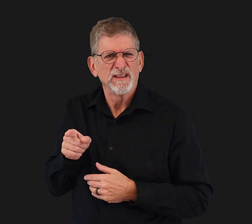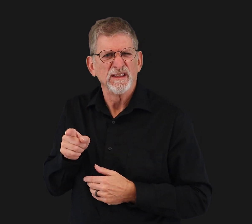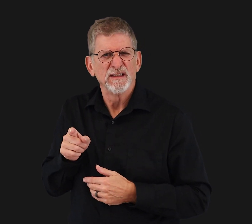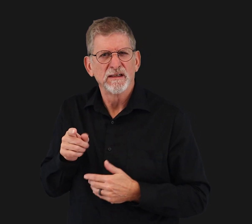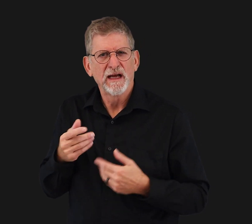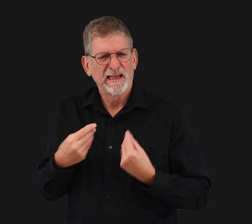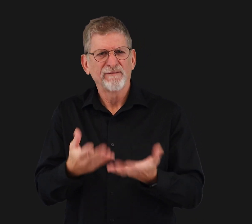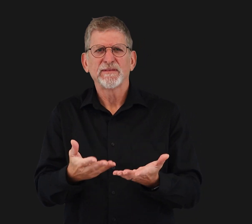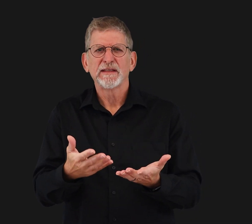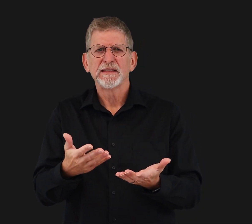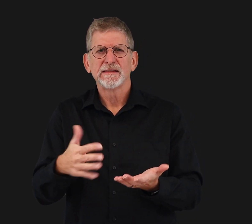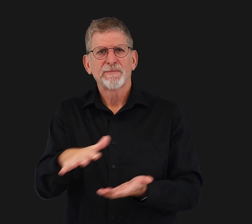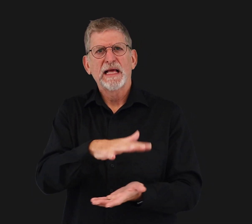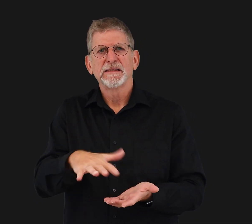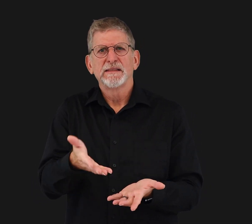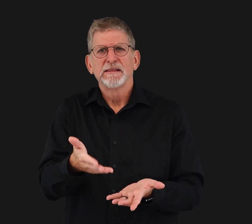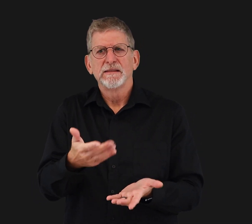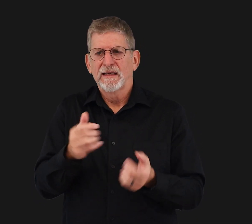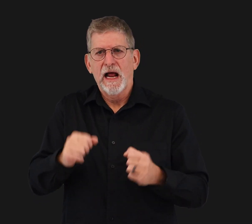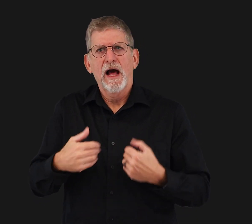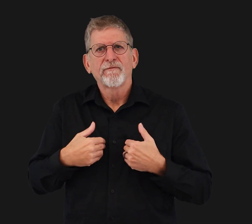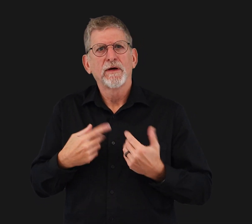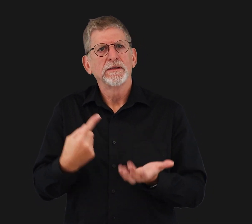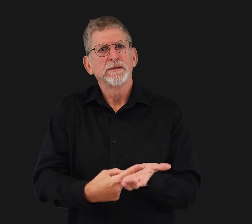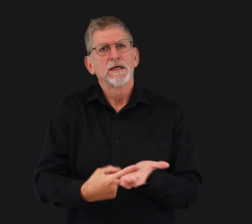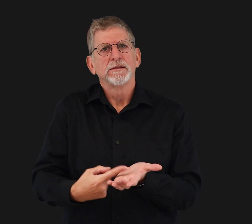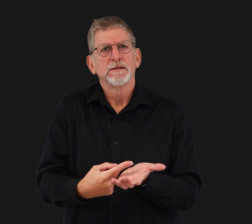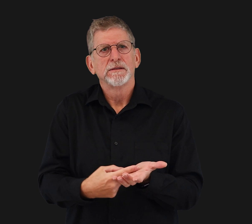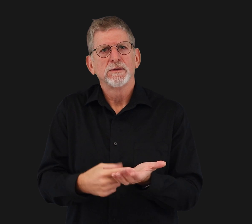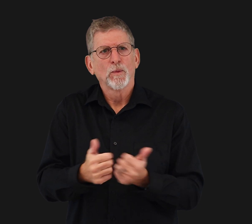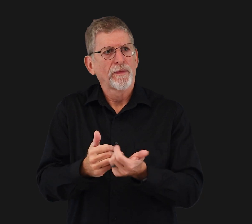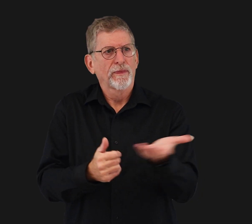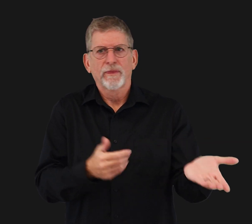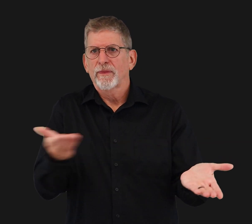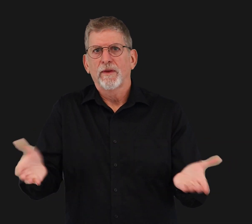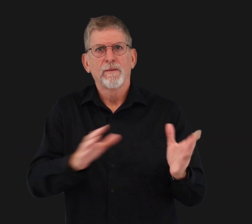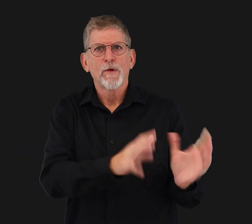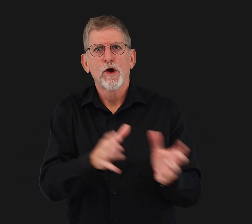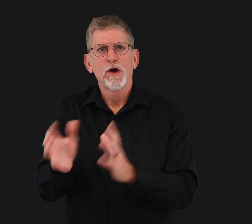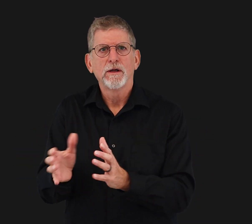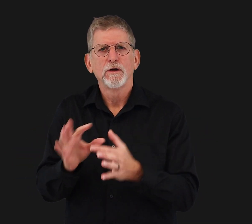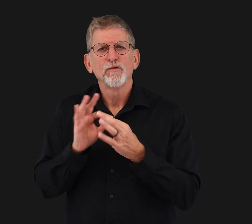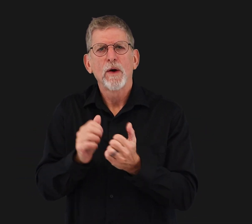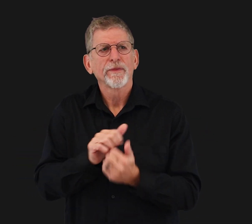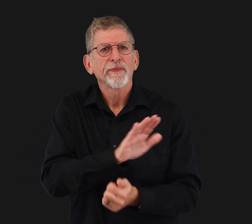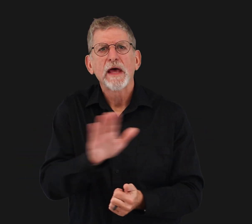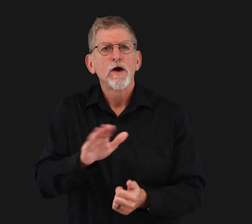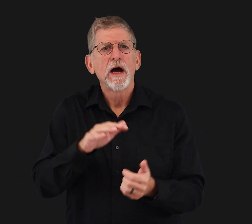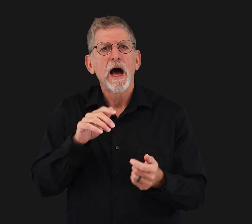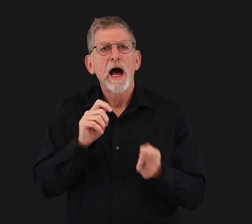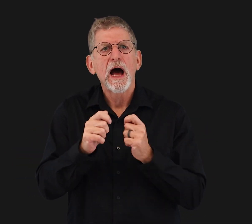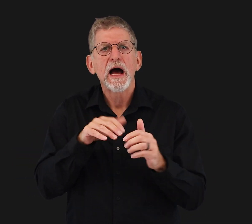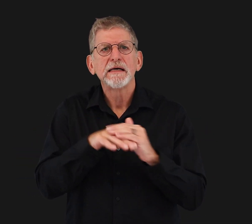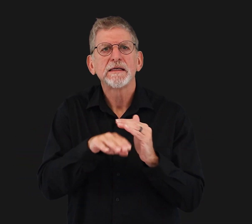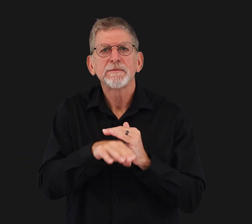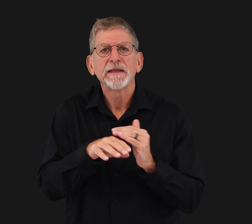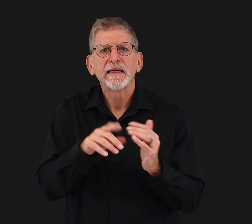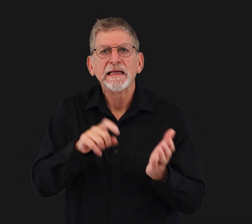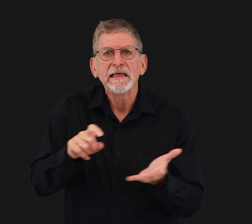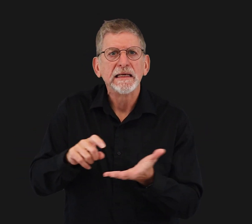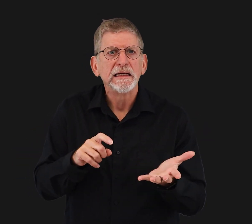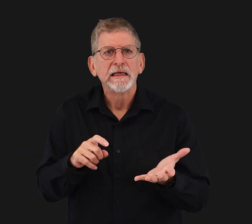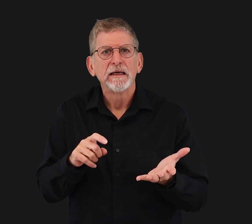by allowing space for discussion with the parties about their accessibility needs